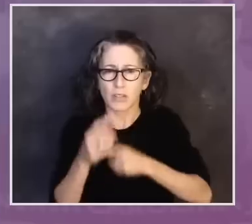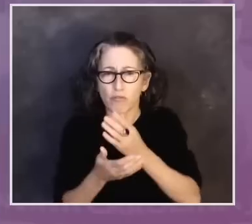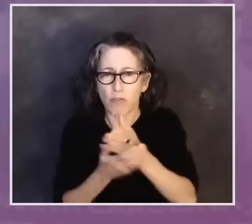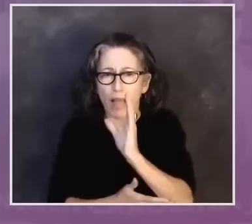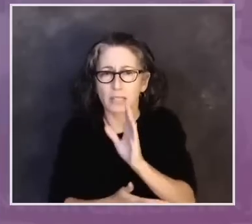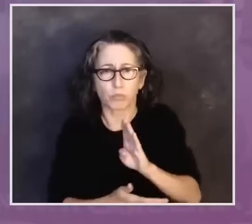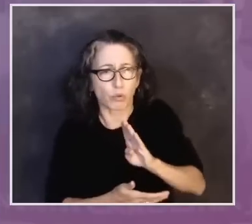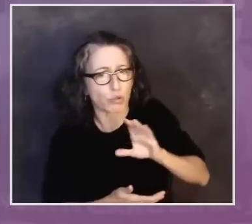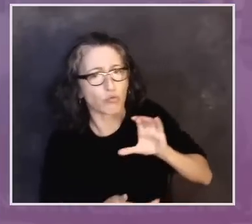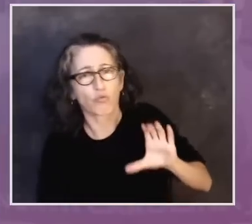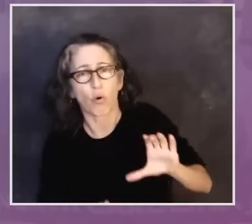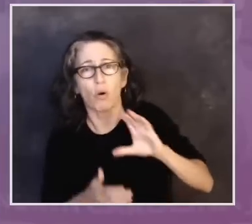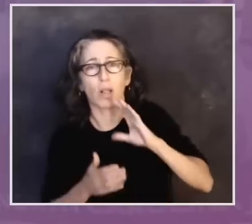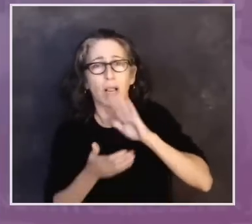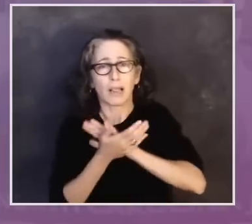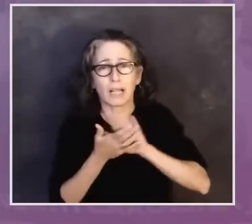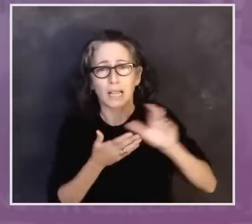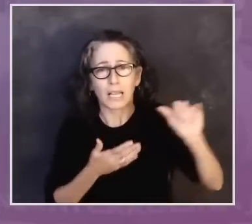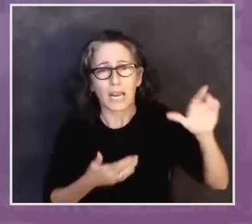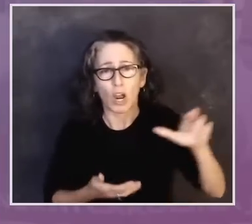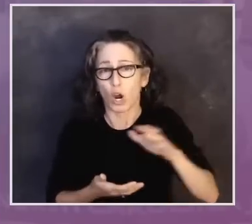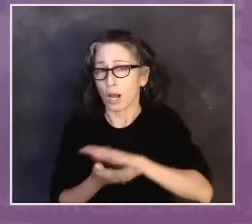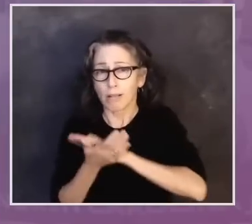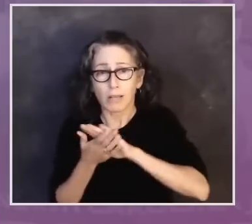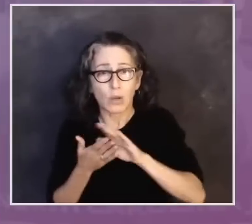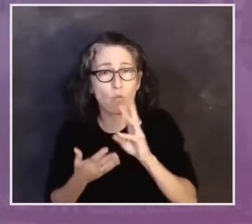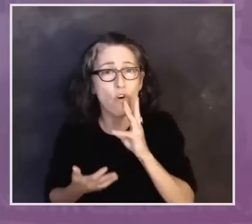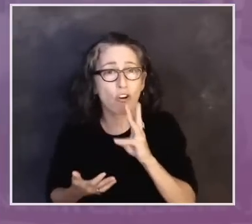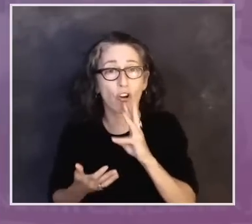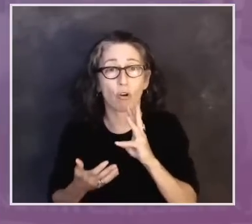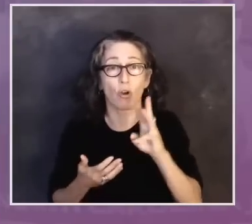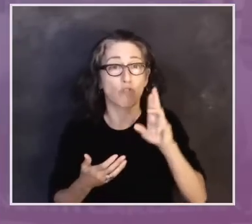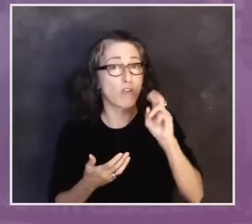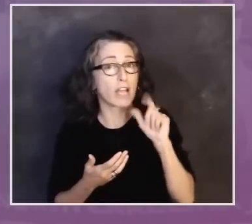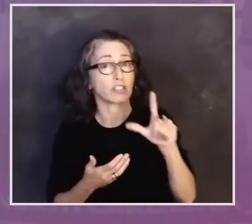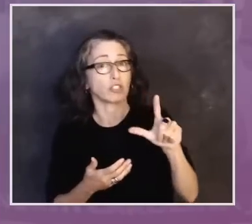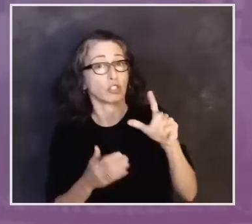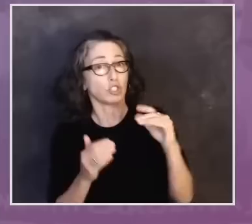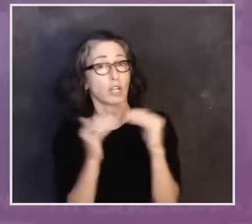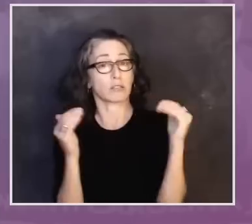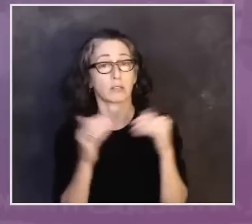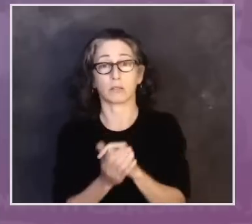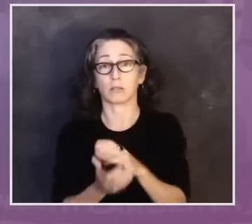HEALTH CARE IS ON THIS BALLOT. REPRODUCTIVE RIGHTS ON THE BALLOT.